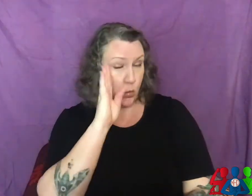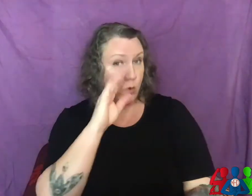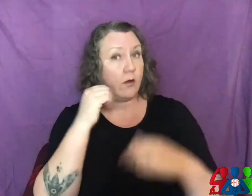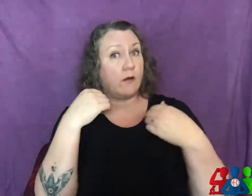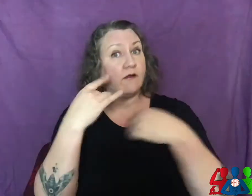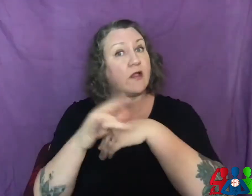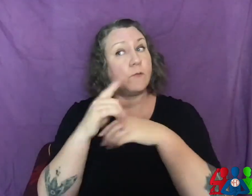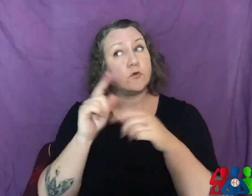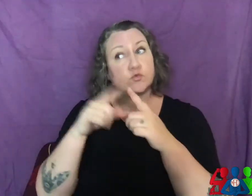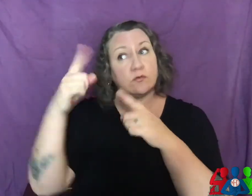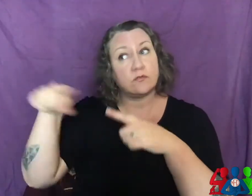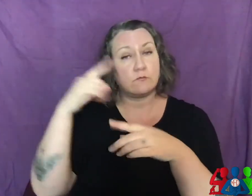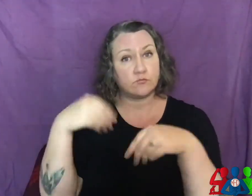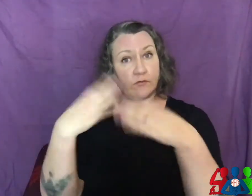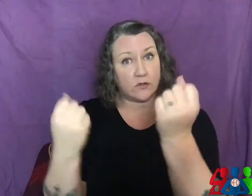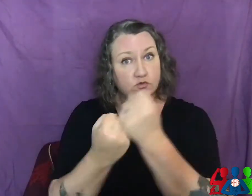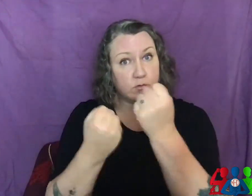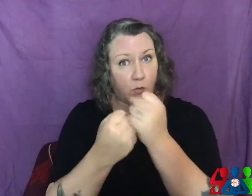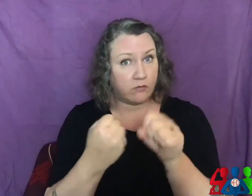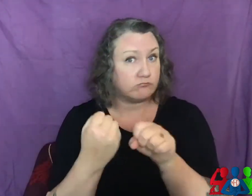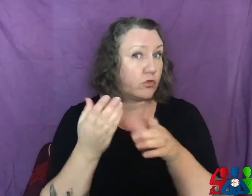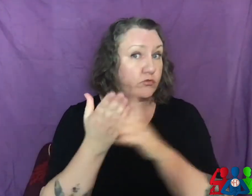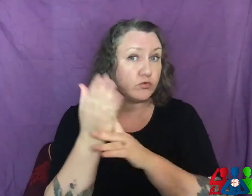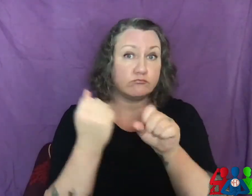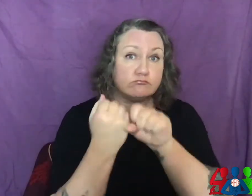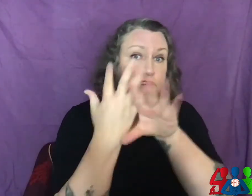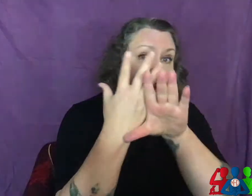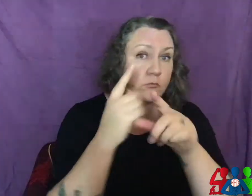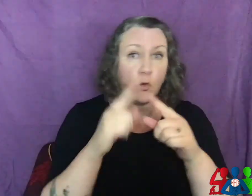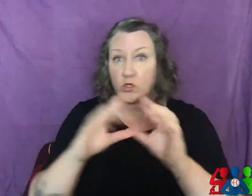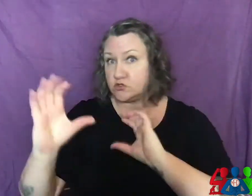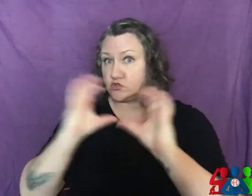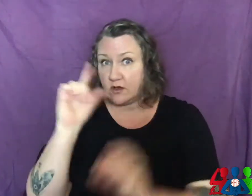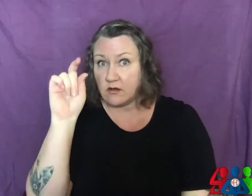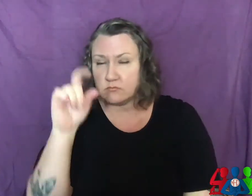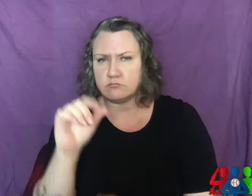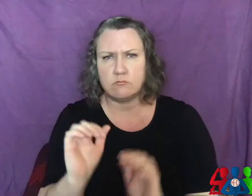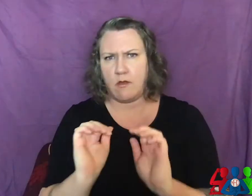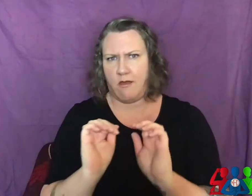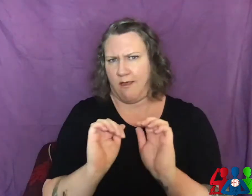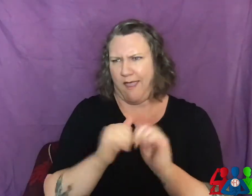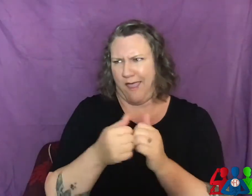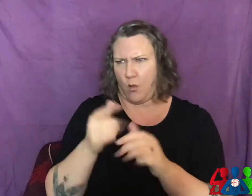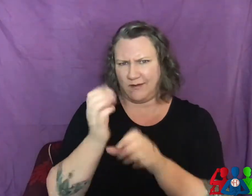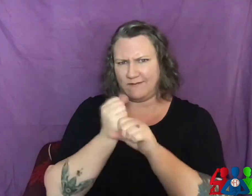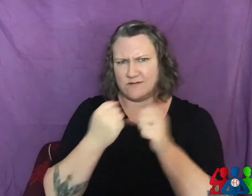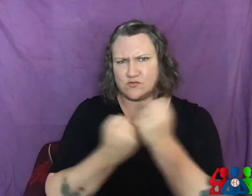they're going to need support and whether you as a teacher can provide that type of support